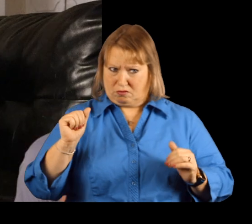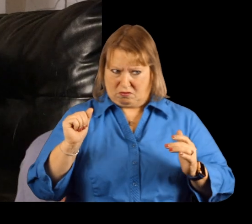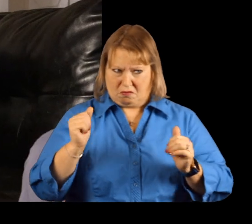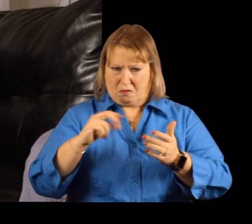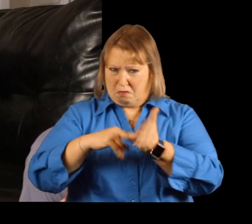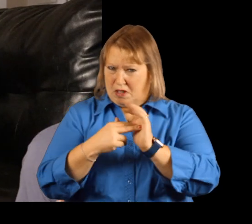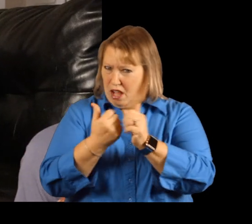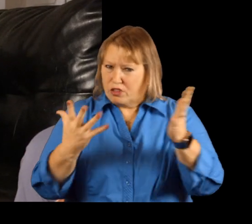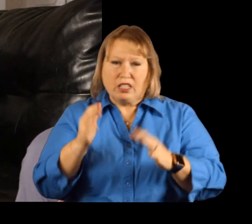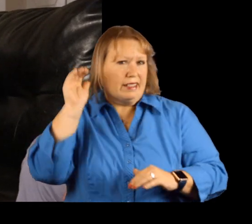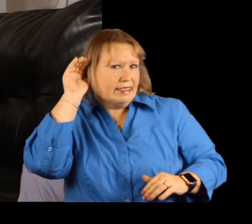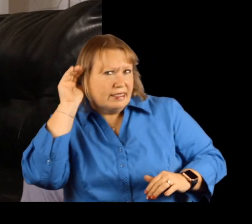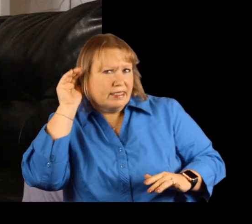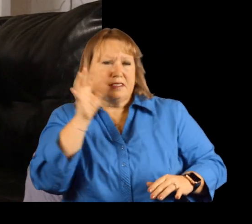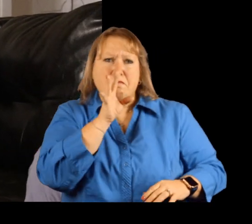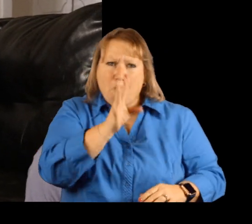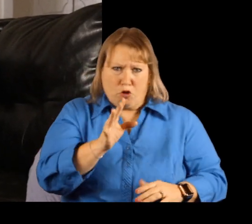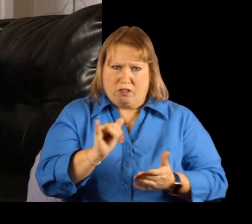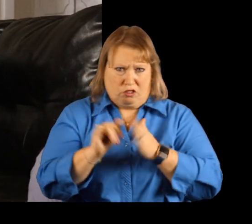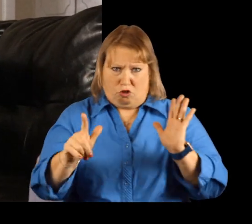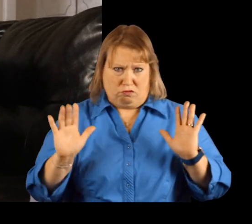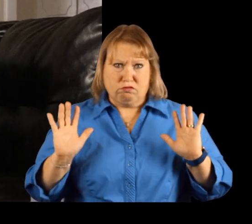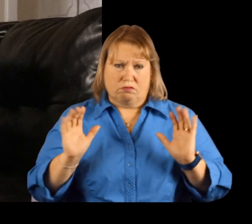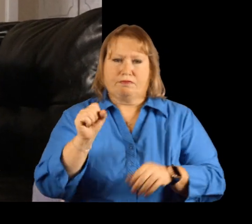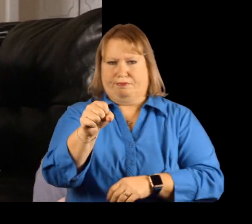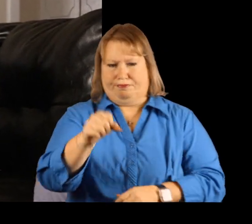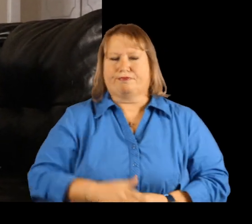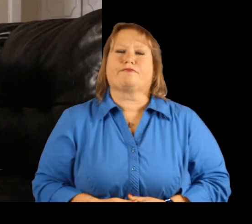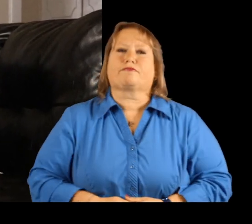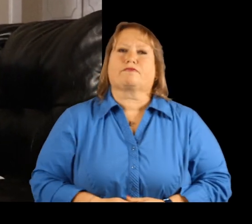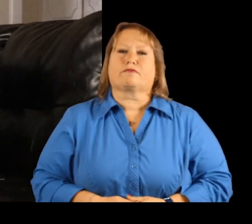So everything is listening and spoken language. Yes.